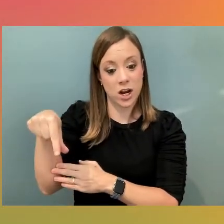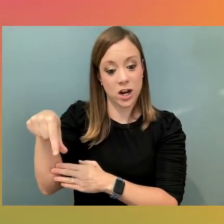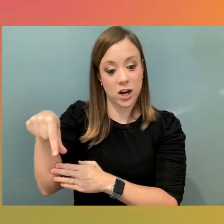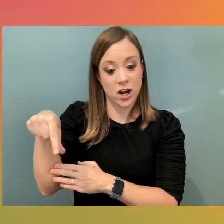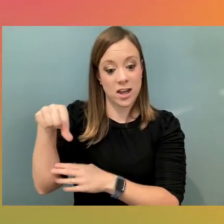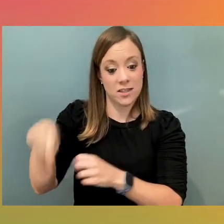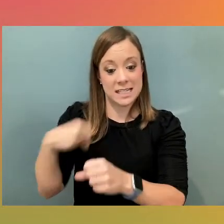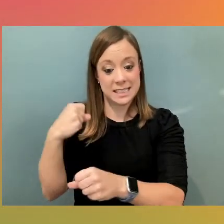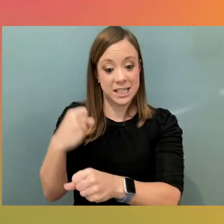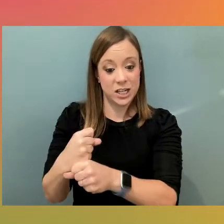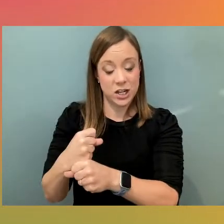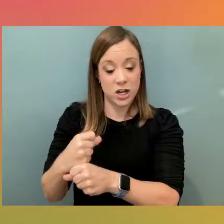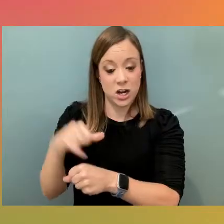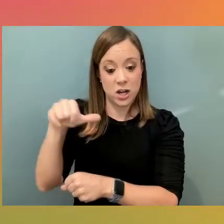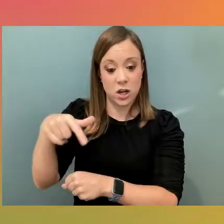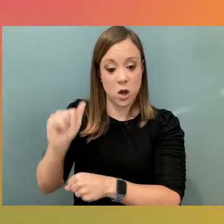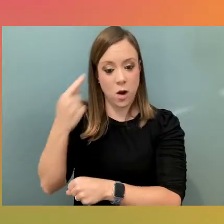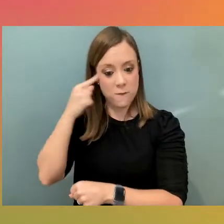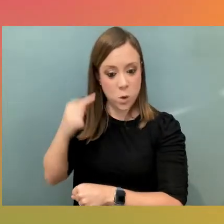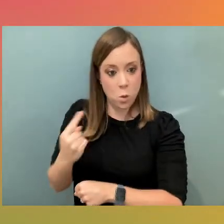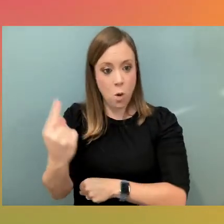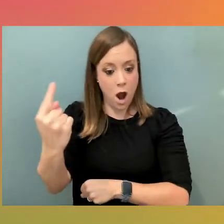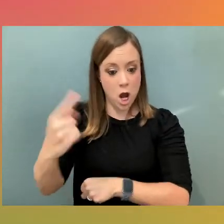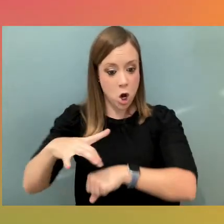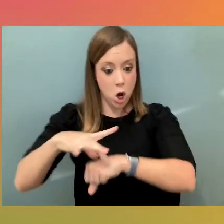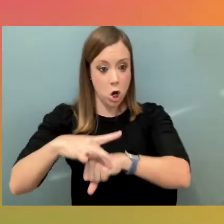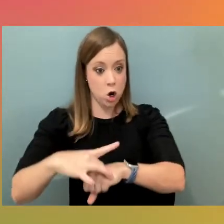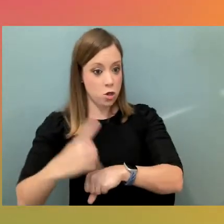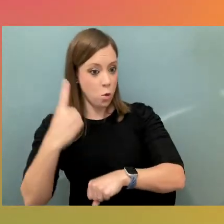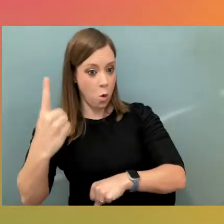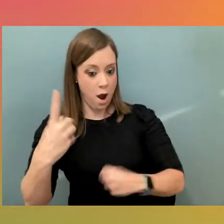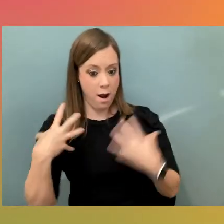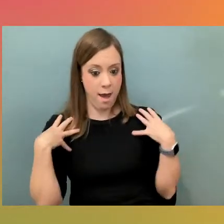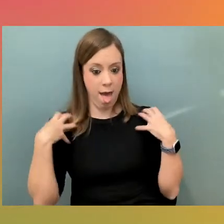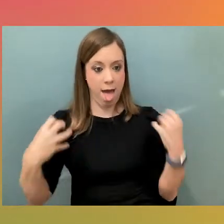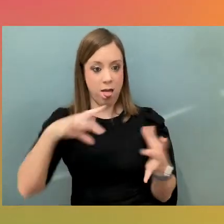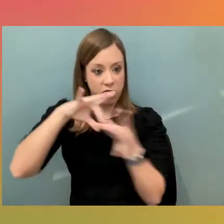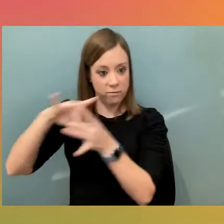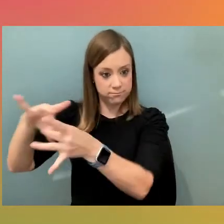THE TIMES SQUARE.